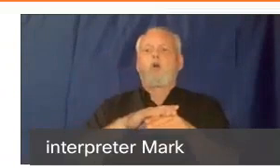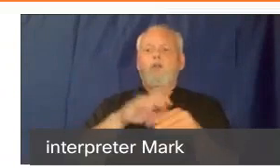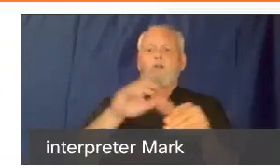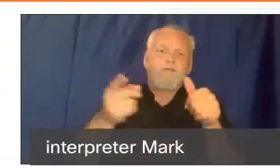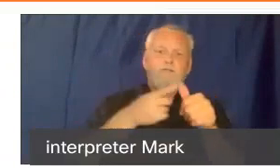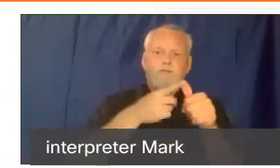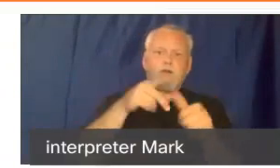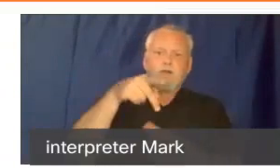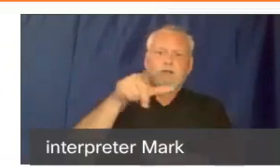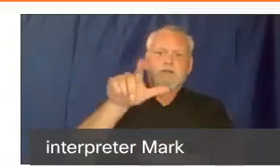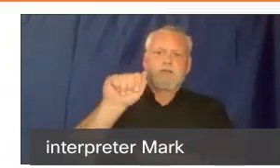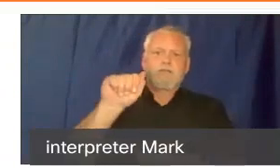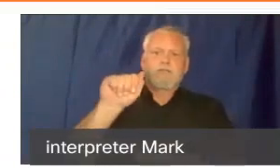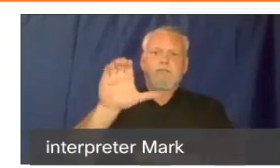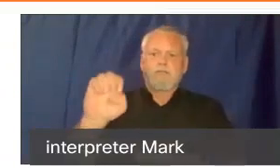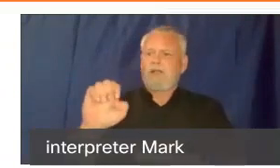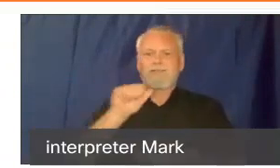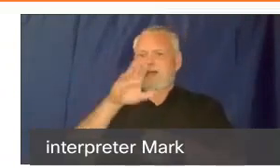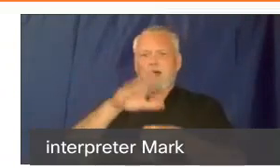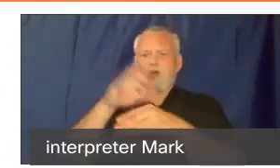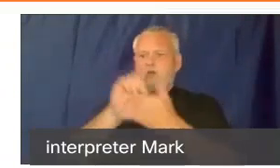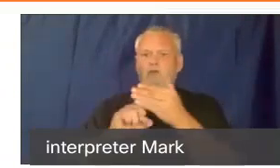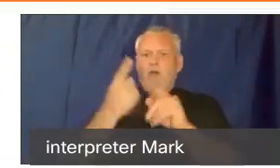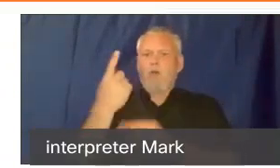Which is off the drawing here, but 1 block to the East.